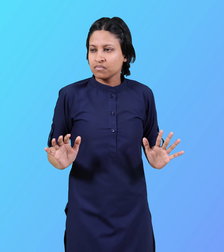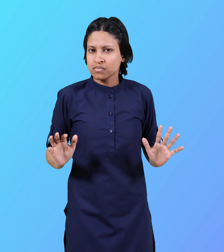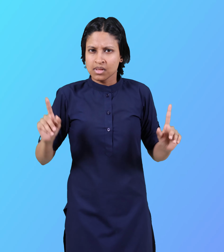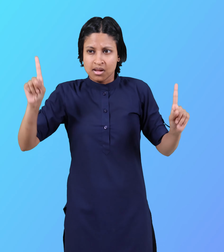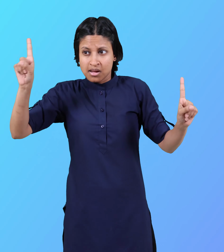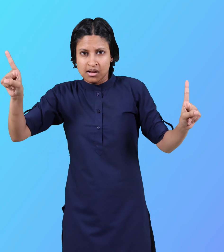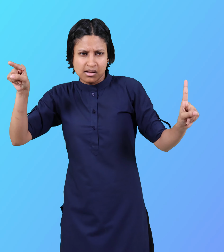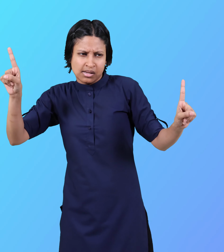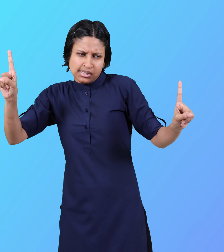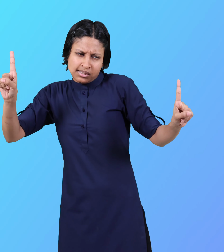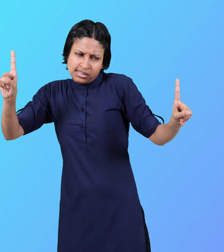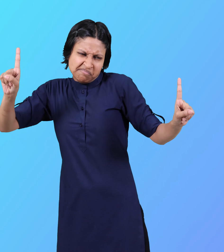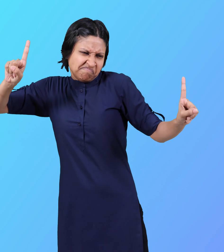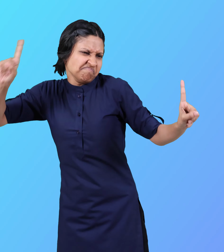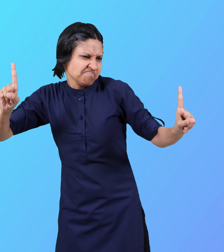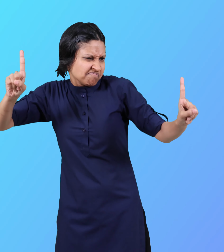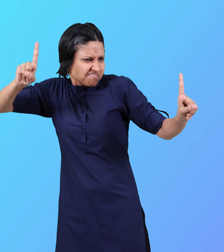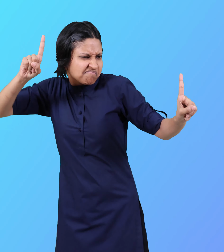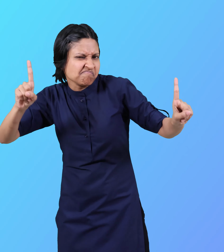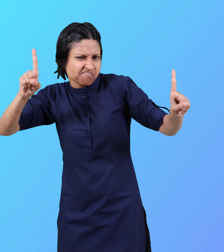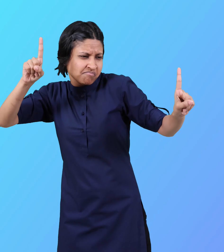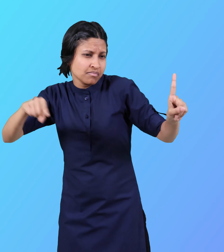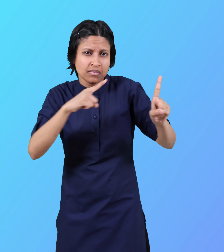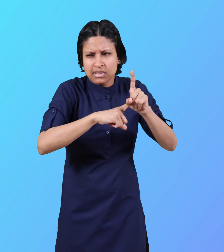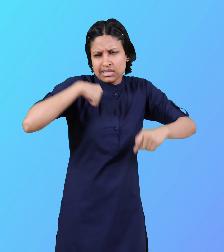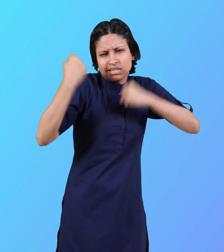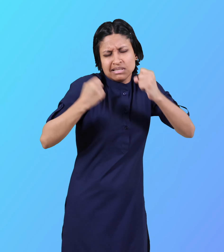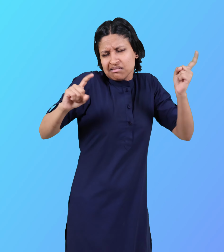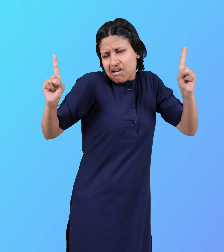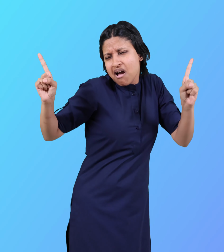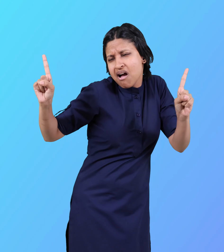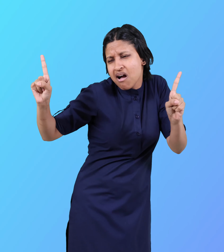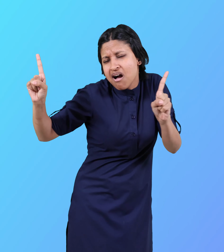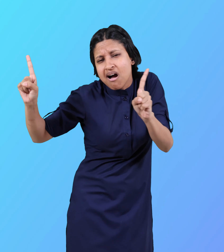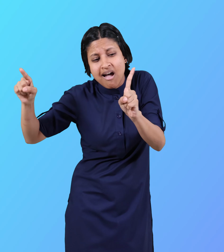Goliath the Philistine slowly walked towards David to attack him. But David ran out to meet Goliath.